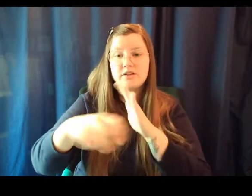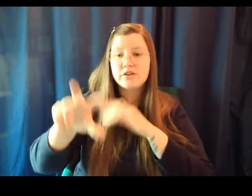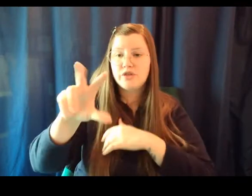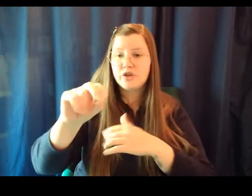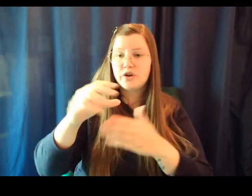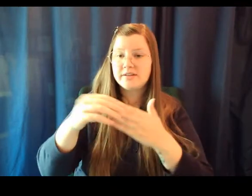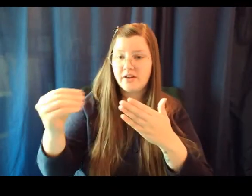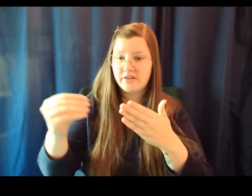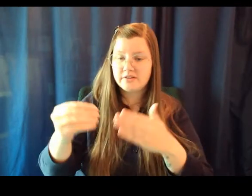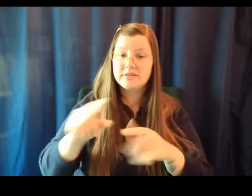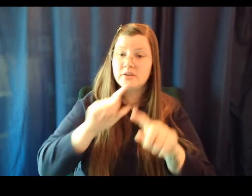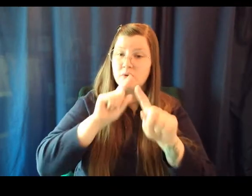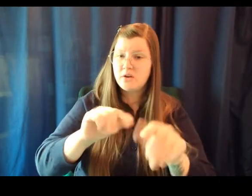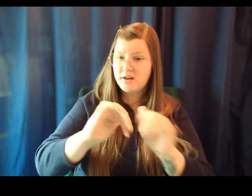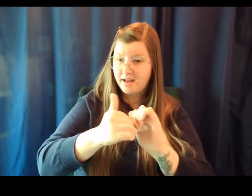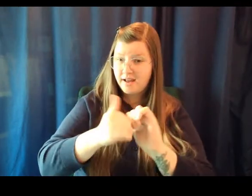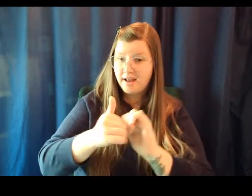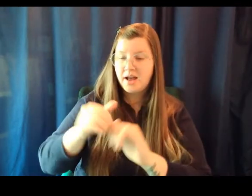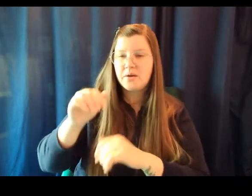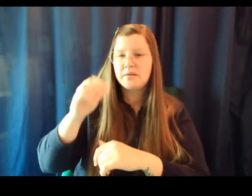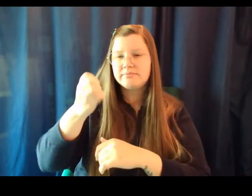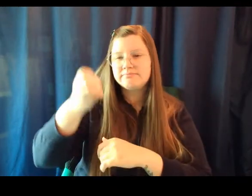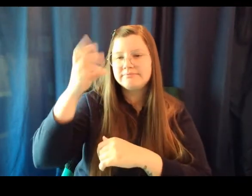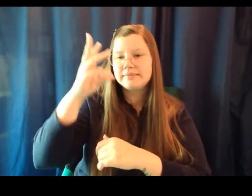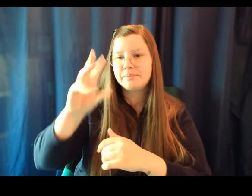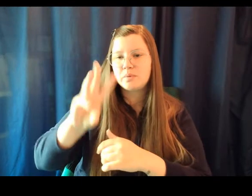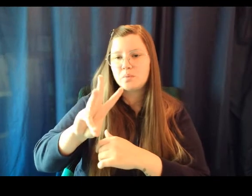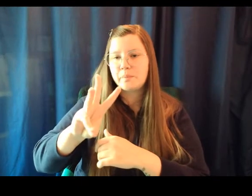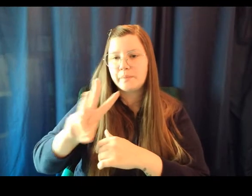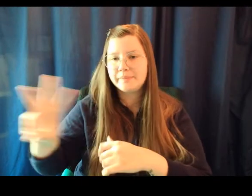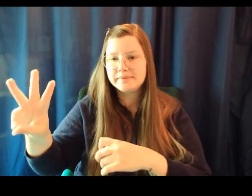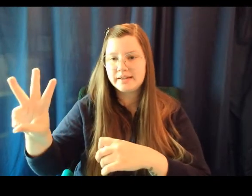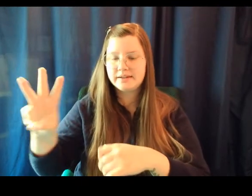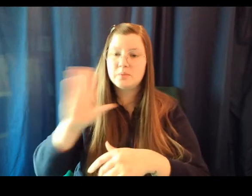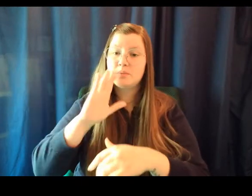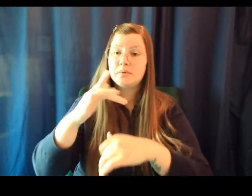They will be available for pick up in late August.